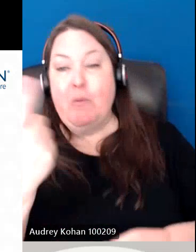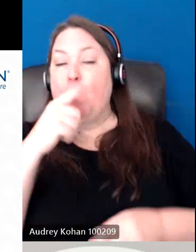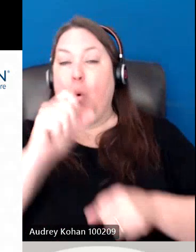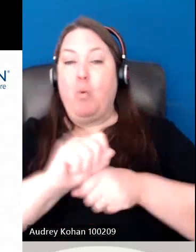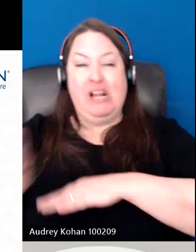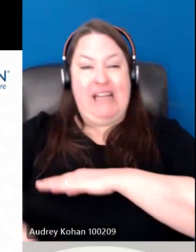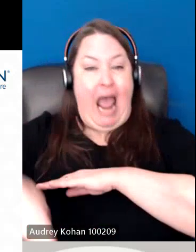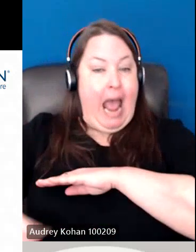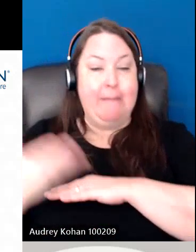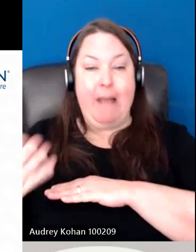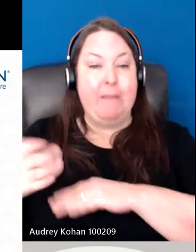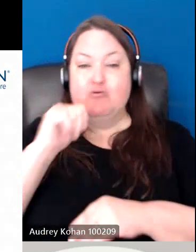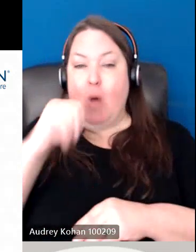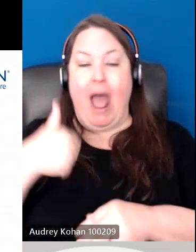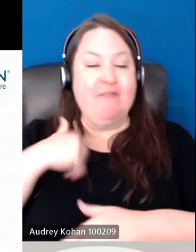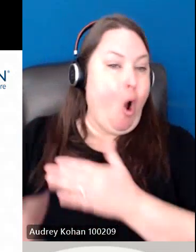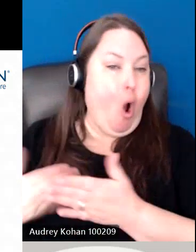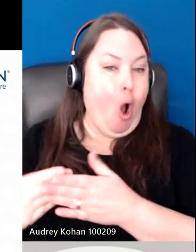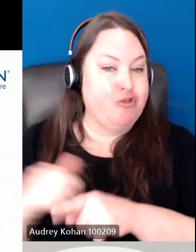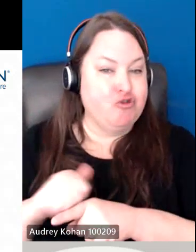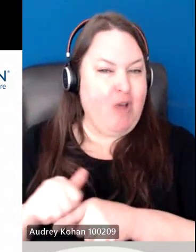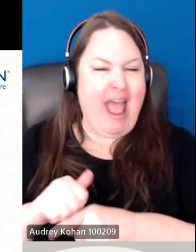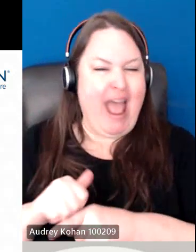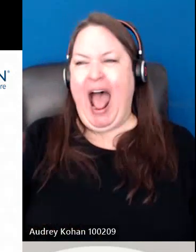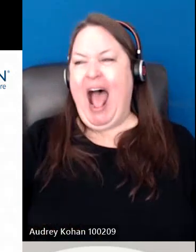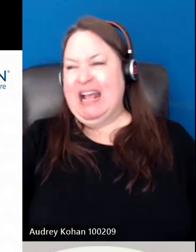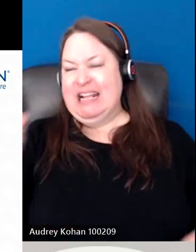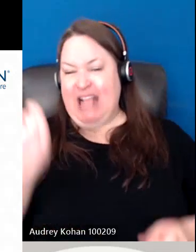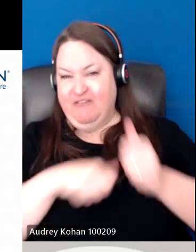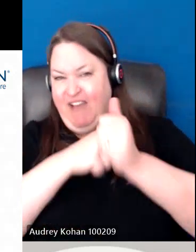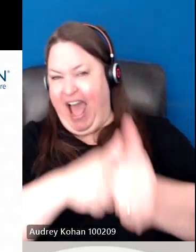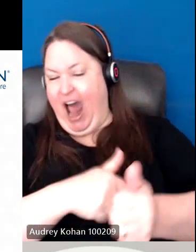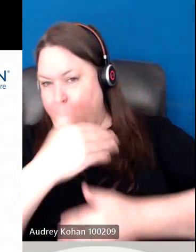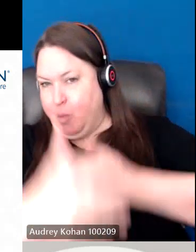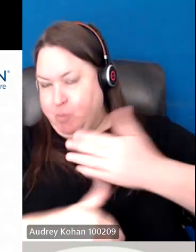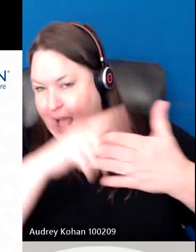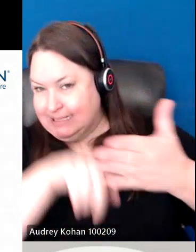may not have all the training and ask them if they can follow the process and if they can't